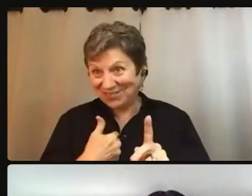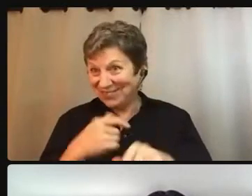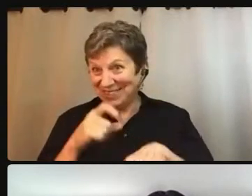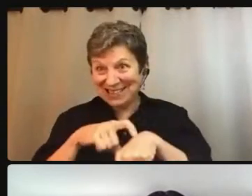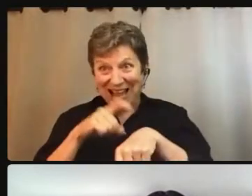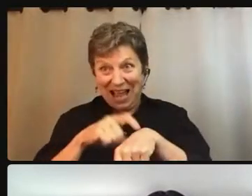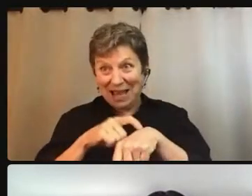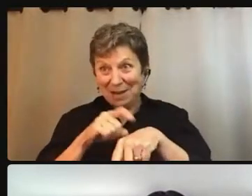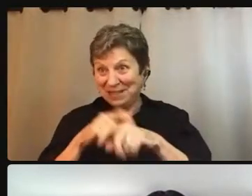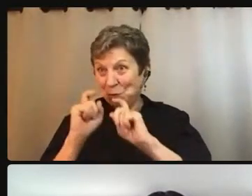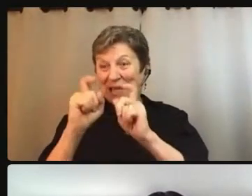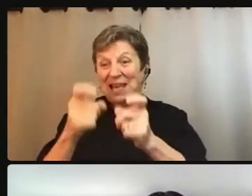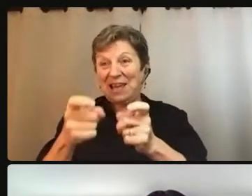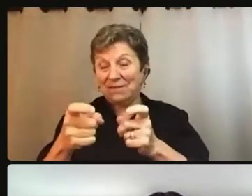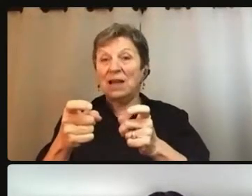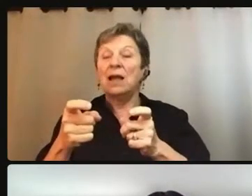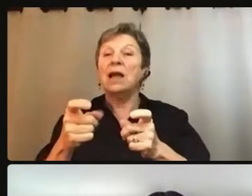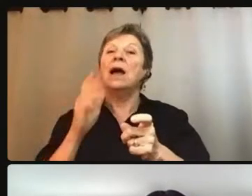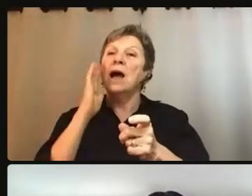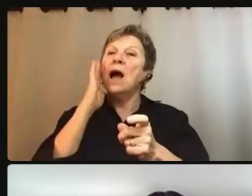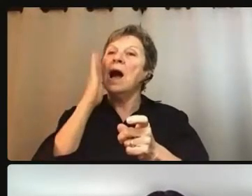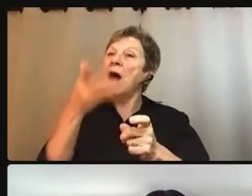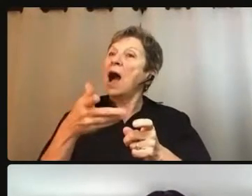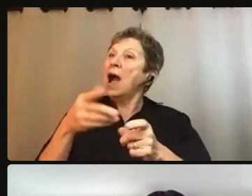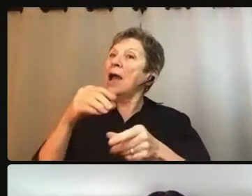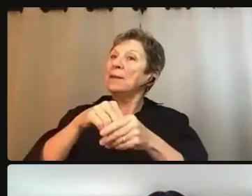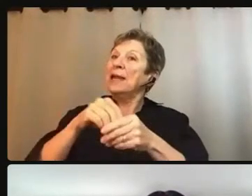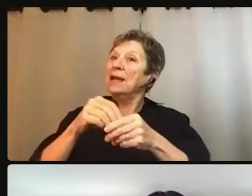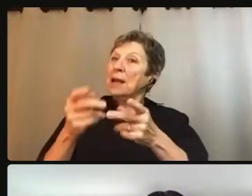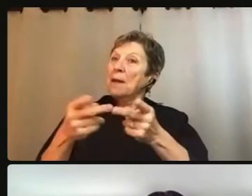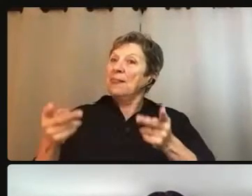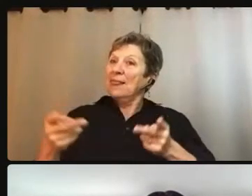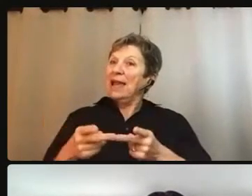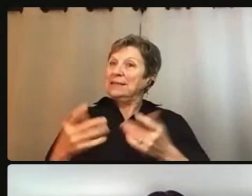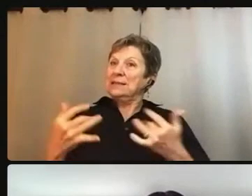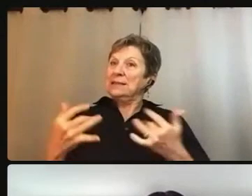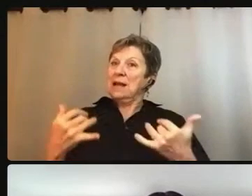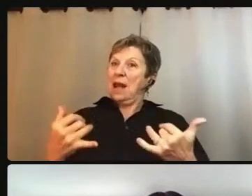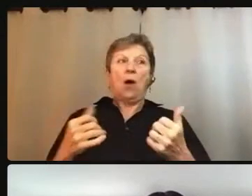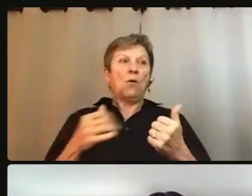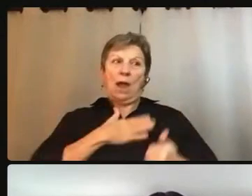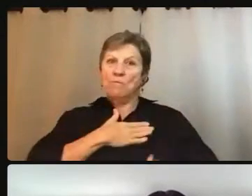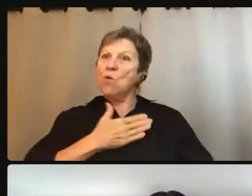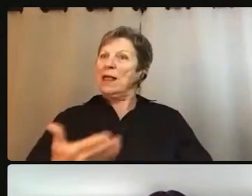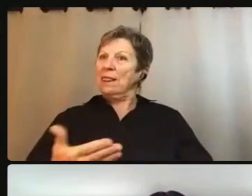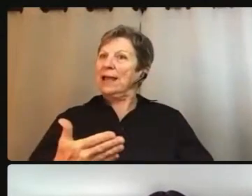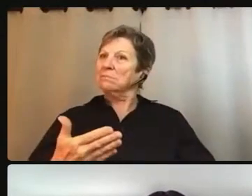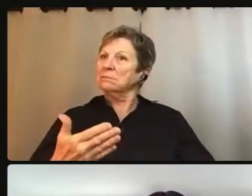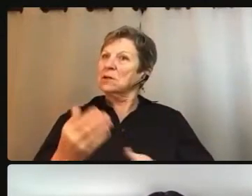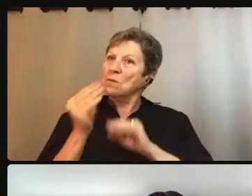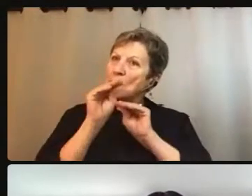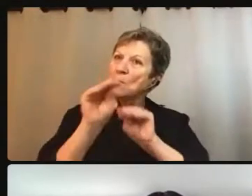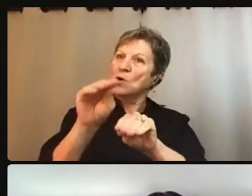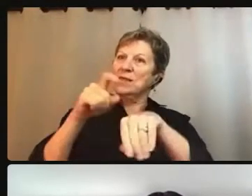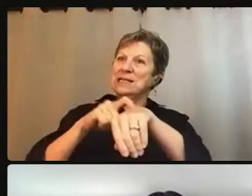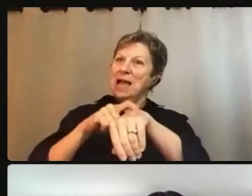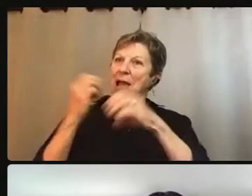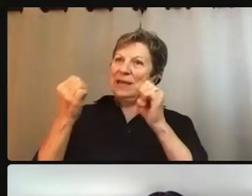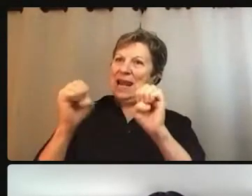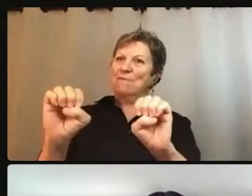TIME IS ONE THING THAT NOT